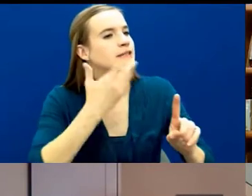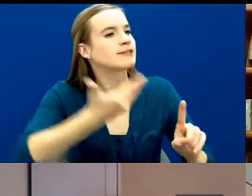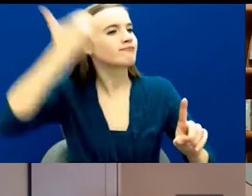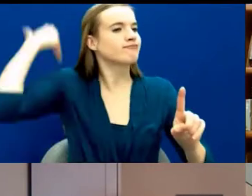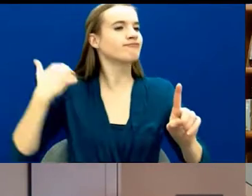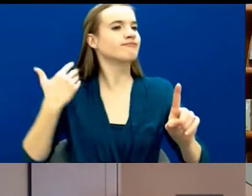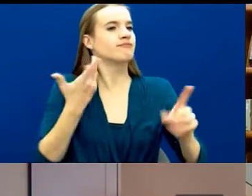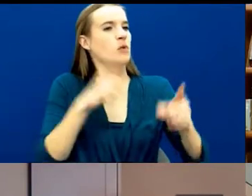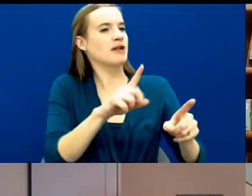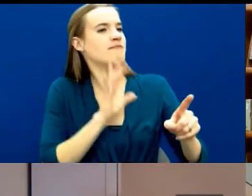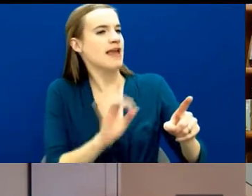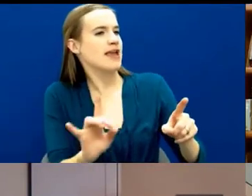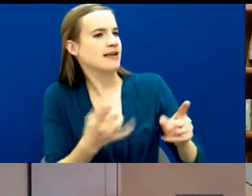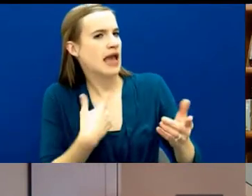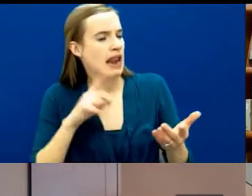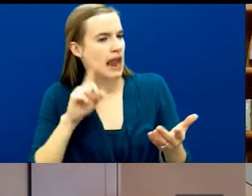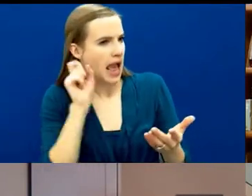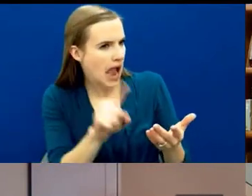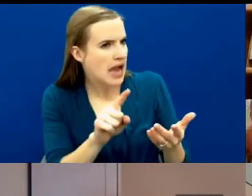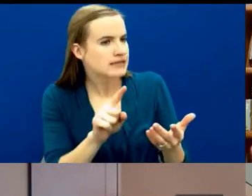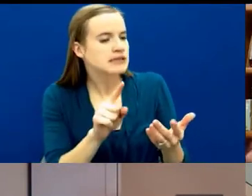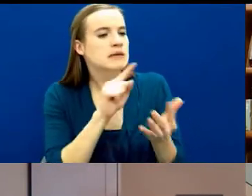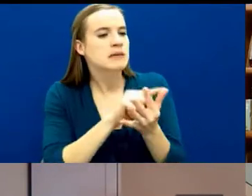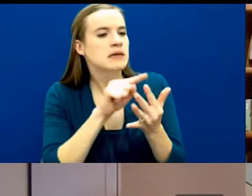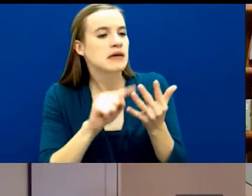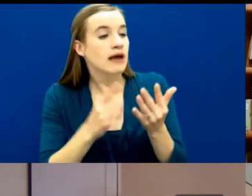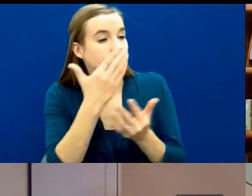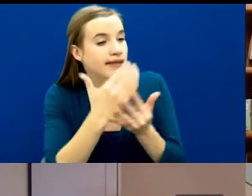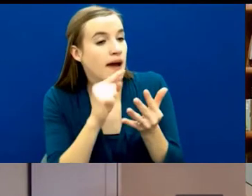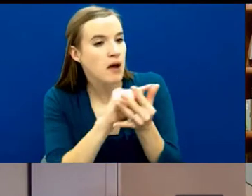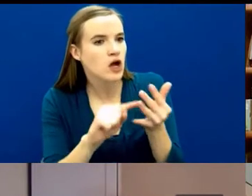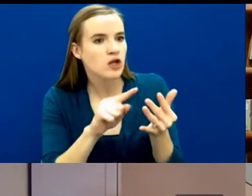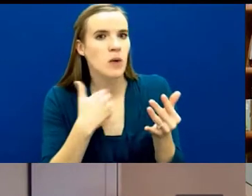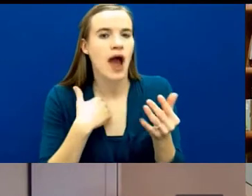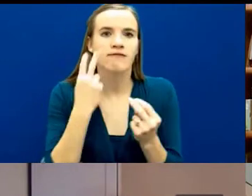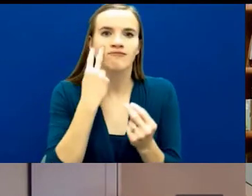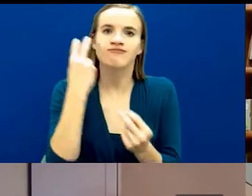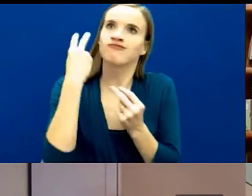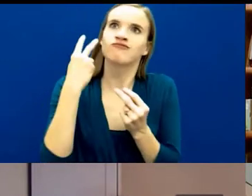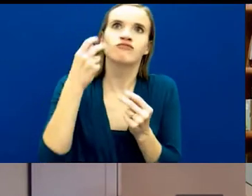them, you had really vivid sensory memories of, and some, like, you know,